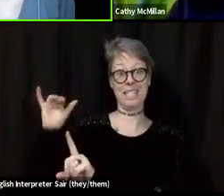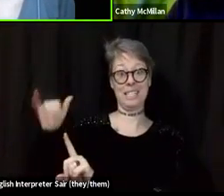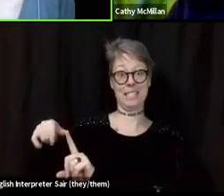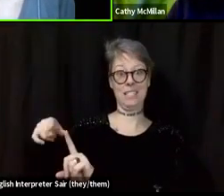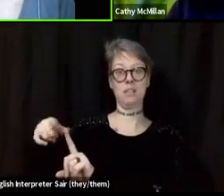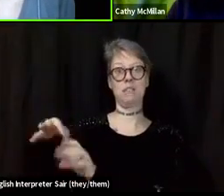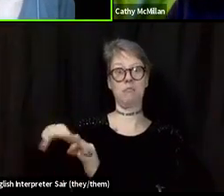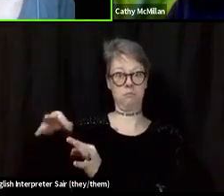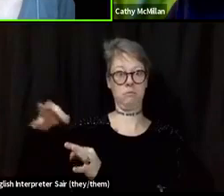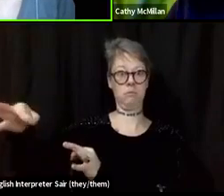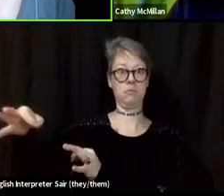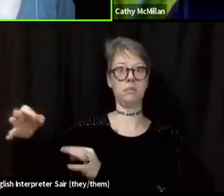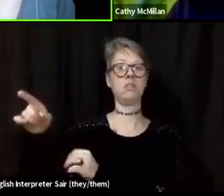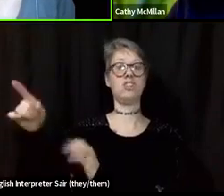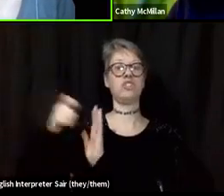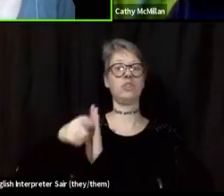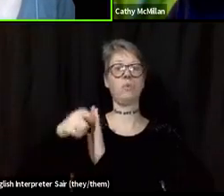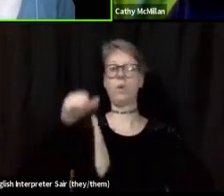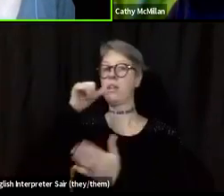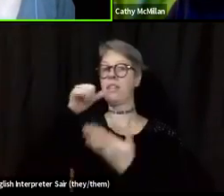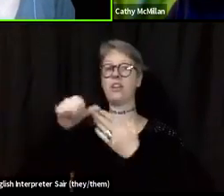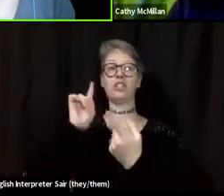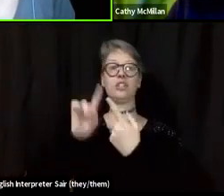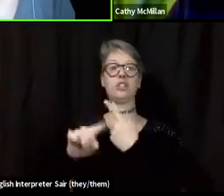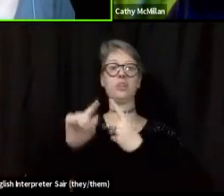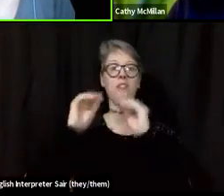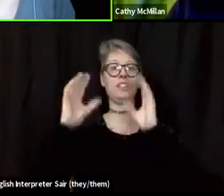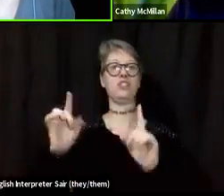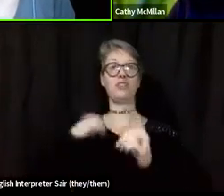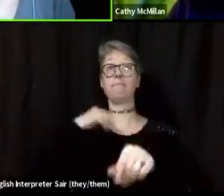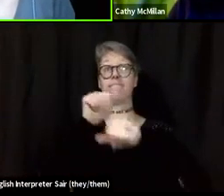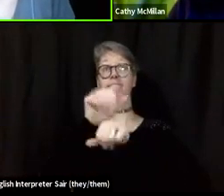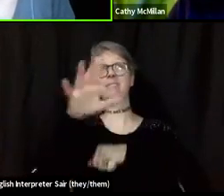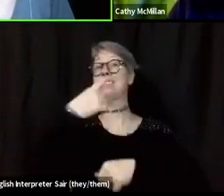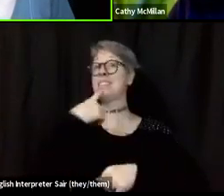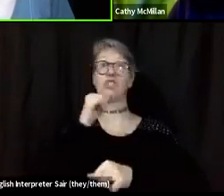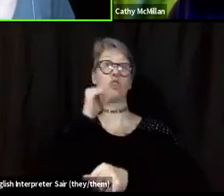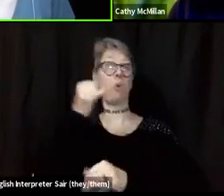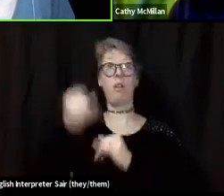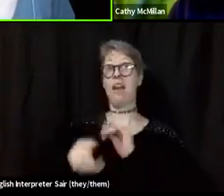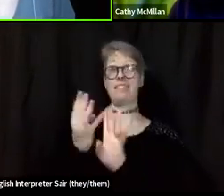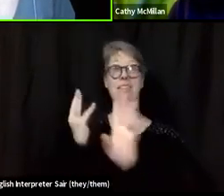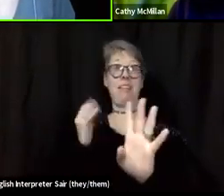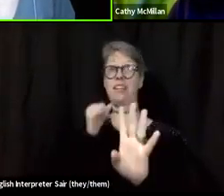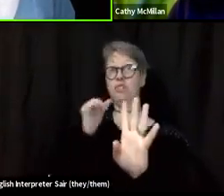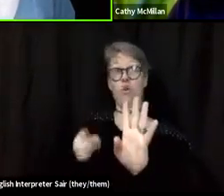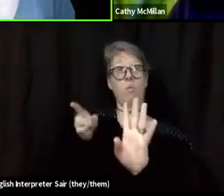in the spring and. g. And, you know g. And, you know she wrote a a letter to the teacher saying please don't do that anymore